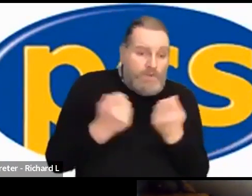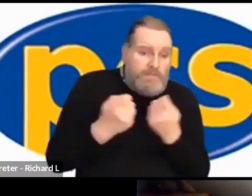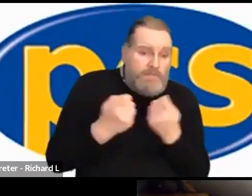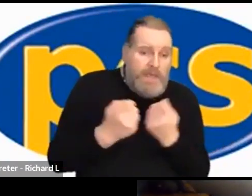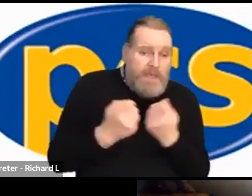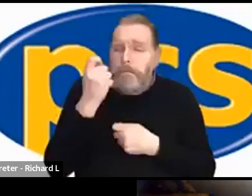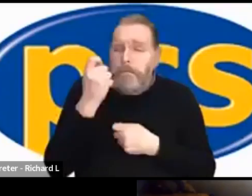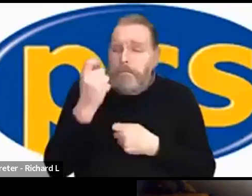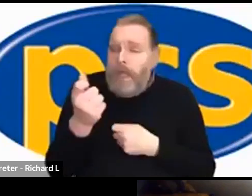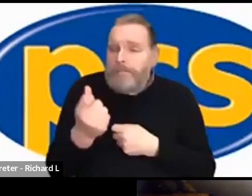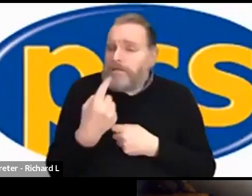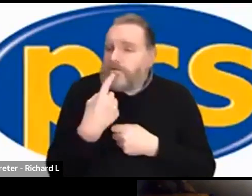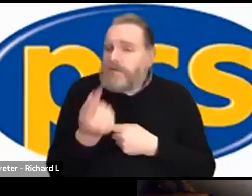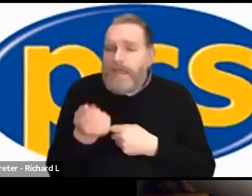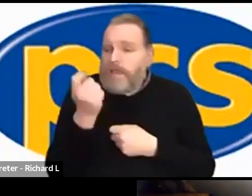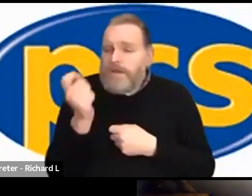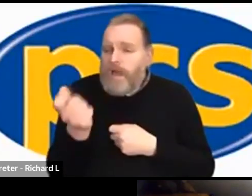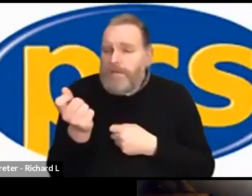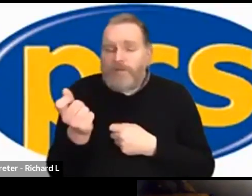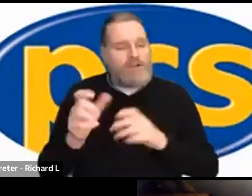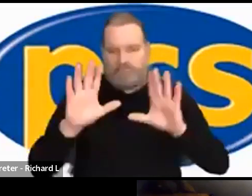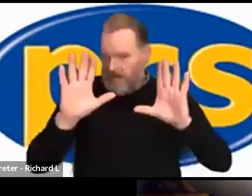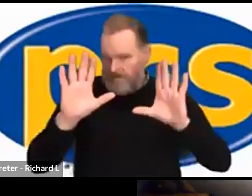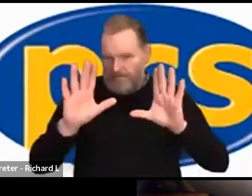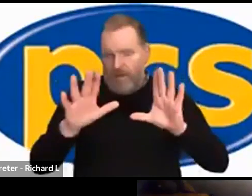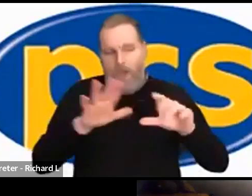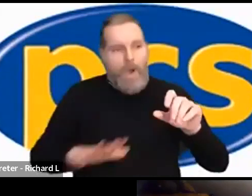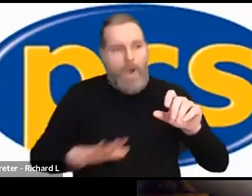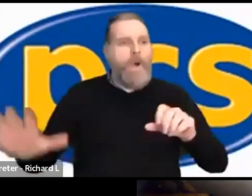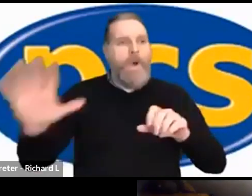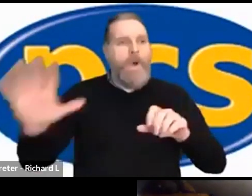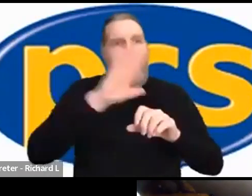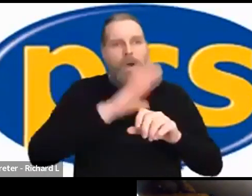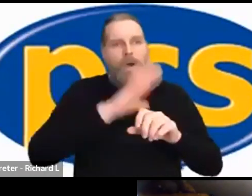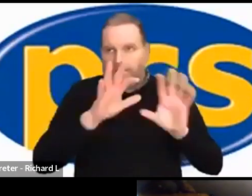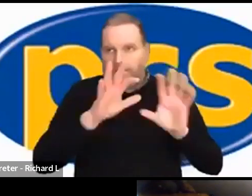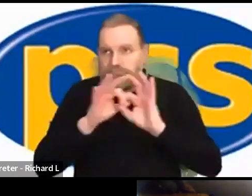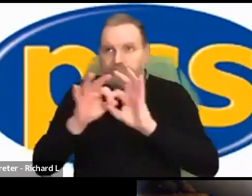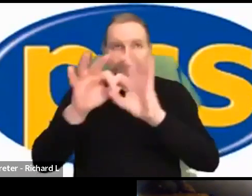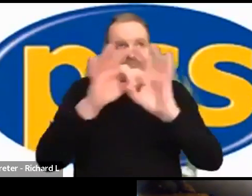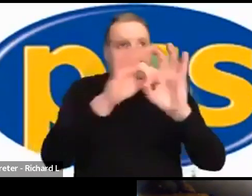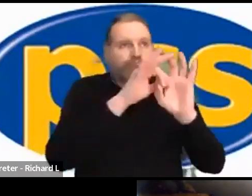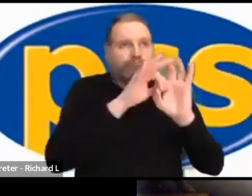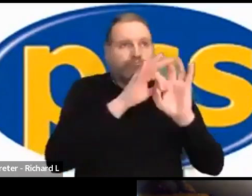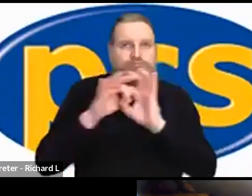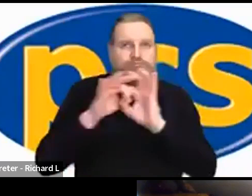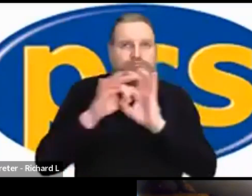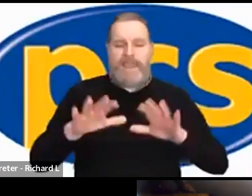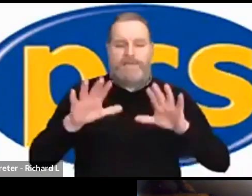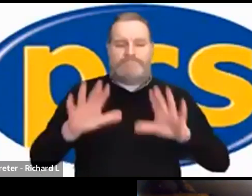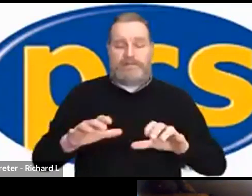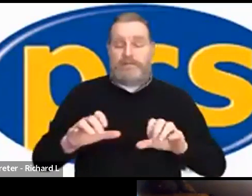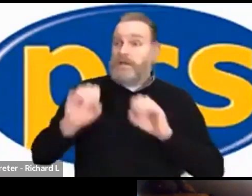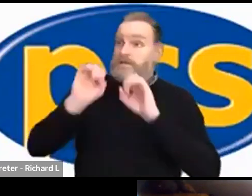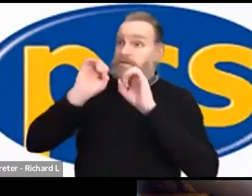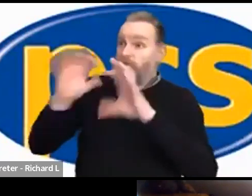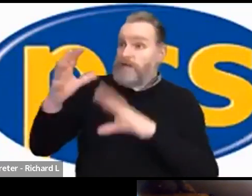Would there be? We won't get all the coverage about the coverage about us, but I think that's probably out weighed, and we weighed, and we are part of a and we are part of a growing amount of of people across this country